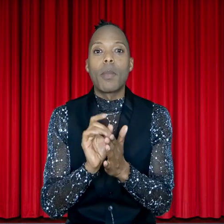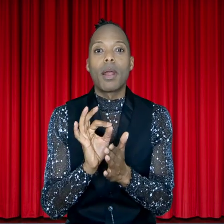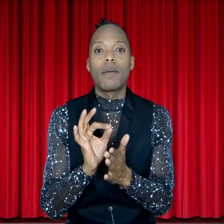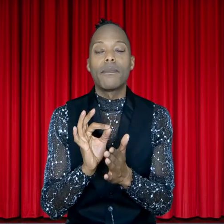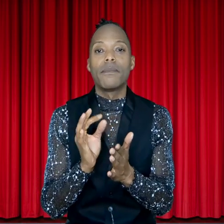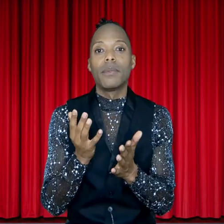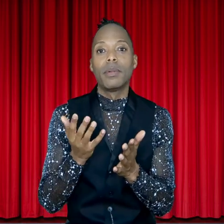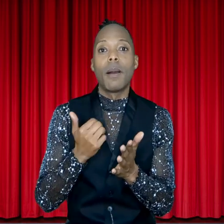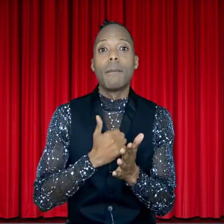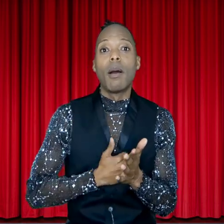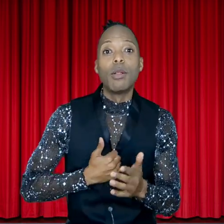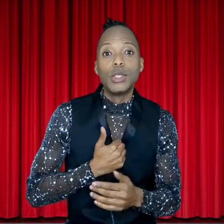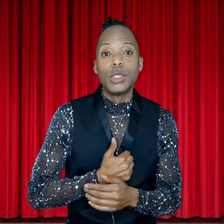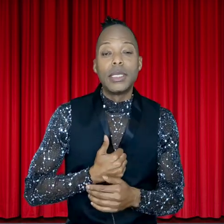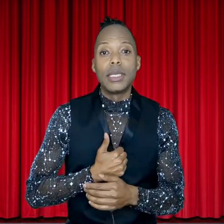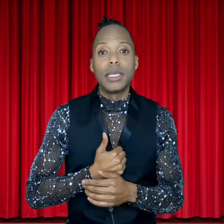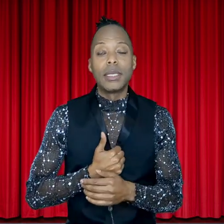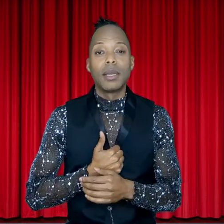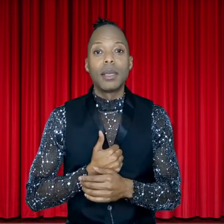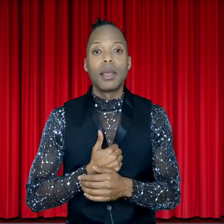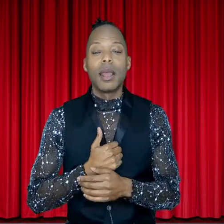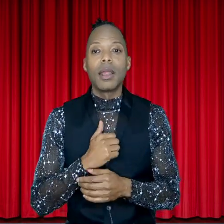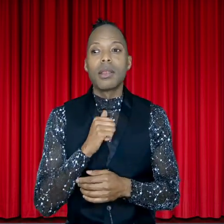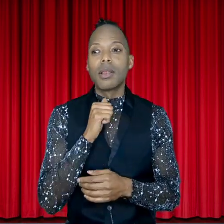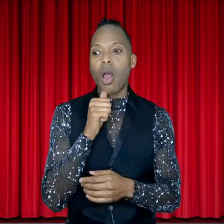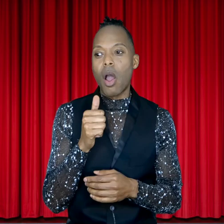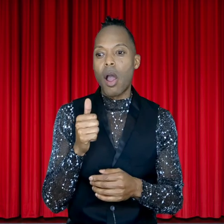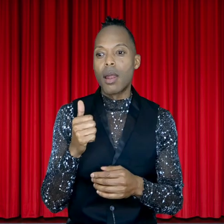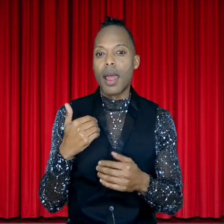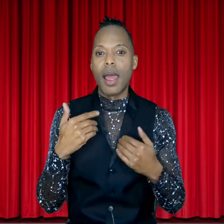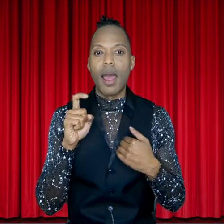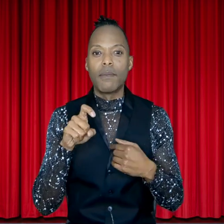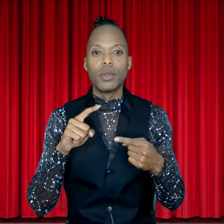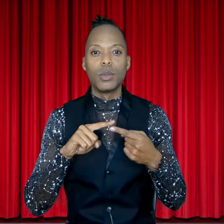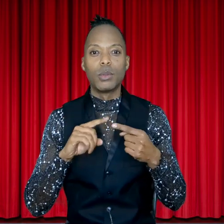not have to hate each other for the rest of your life.